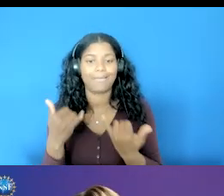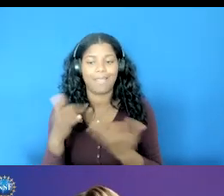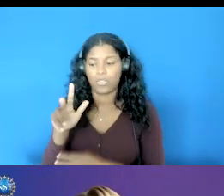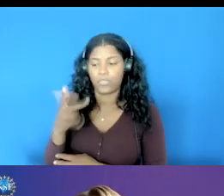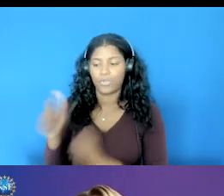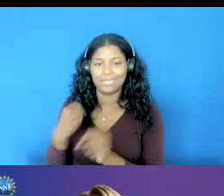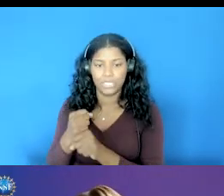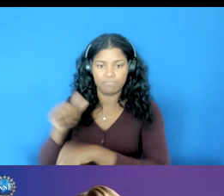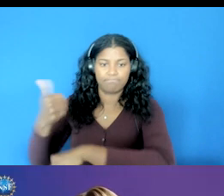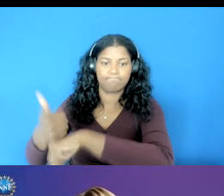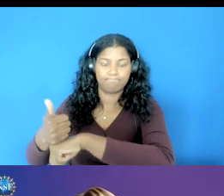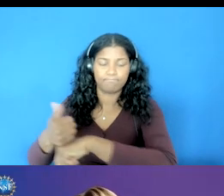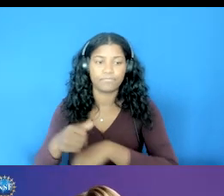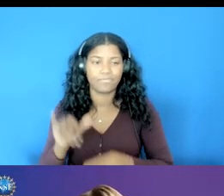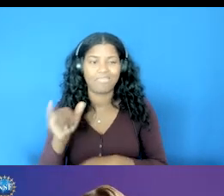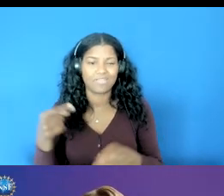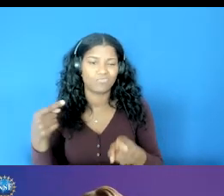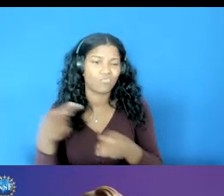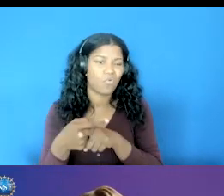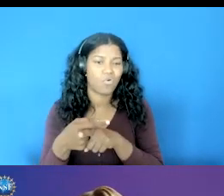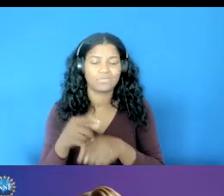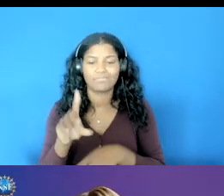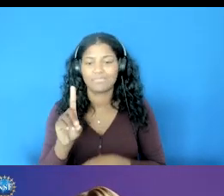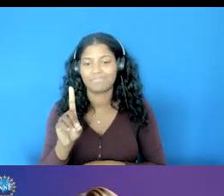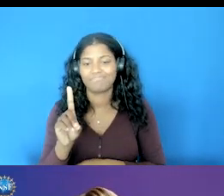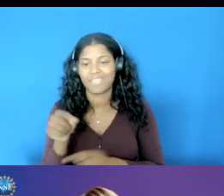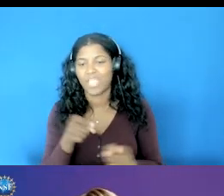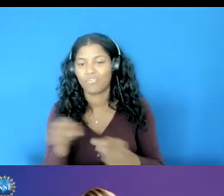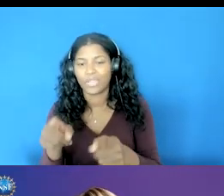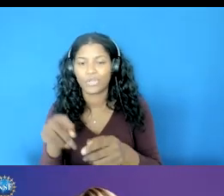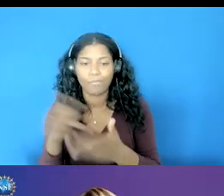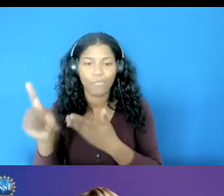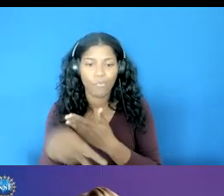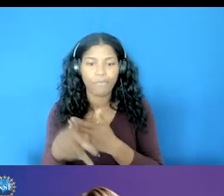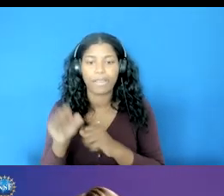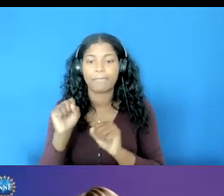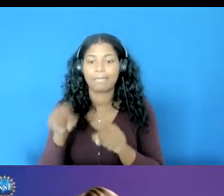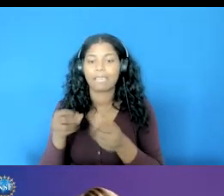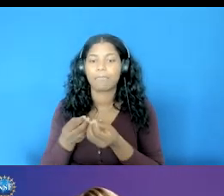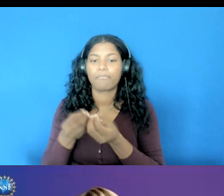It's a cross-directorate program that provides scientists and engineers with protected time